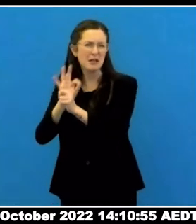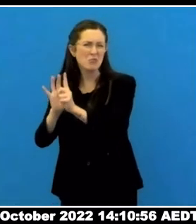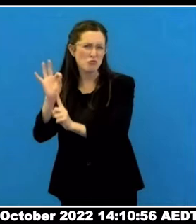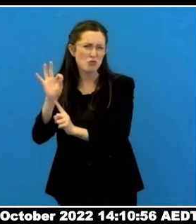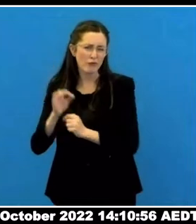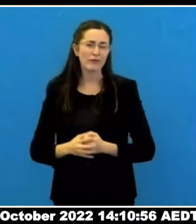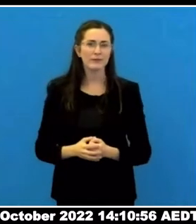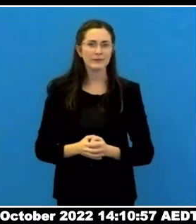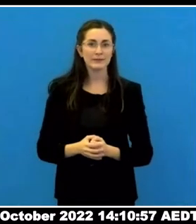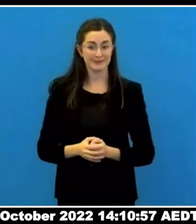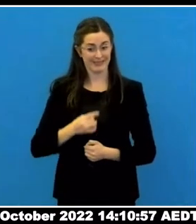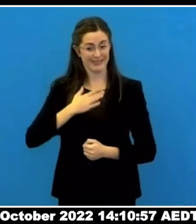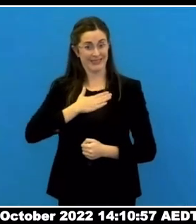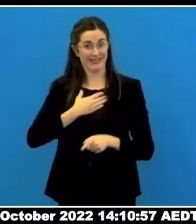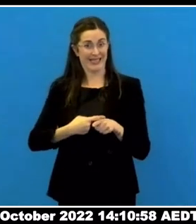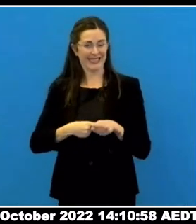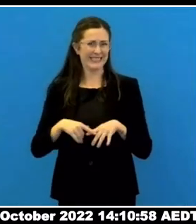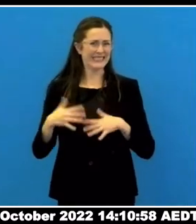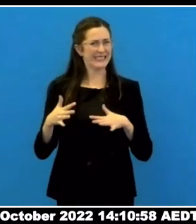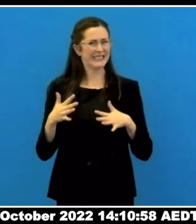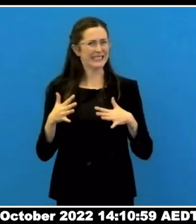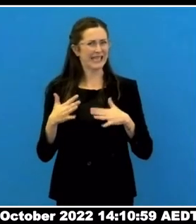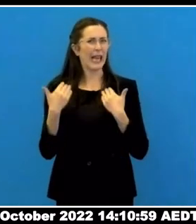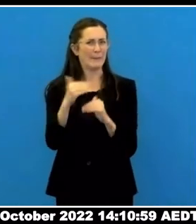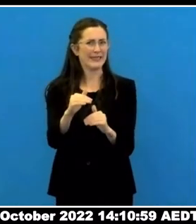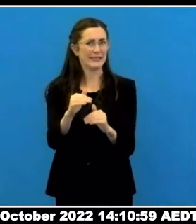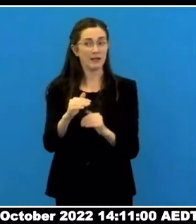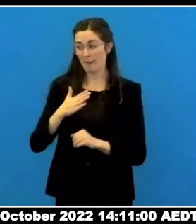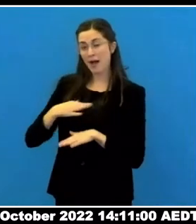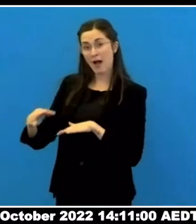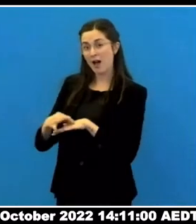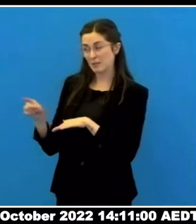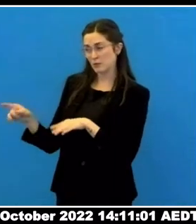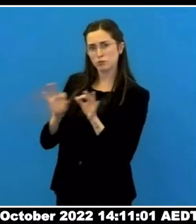I had very limited English, and so my husband was my interpreter and translator